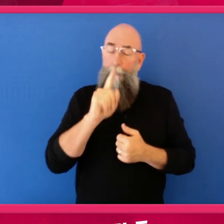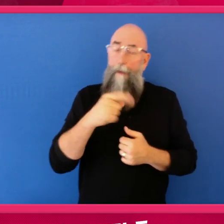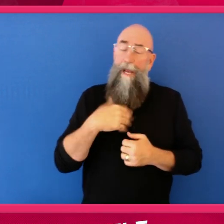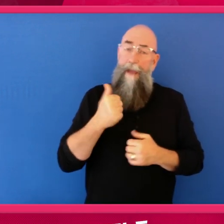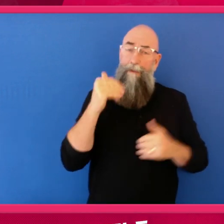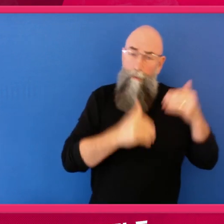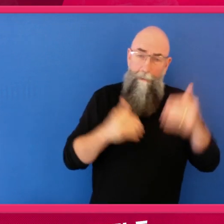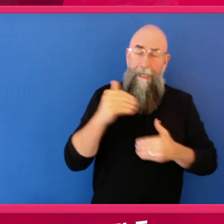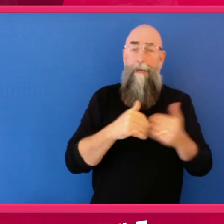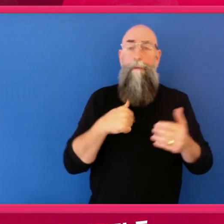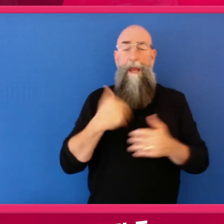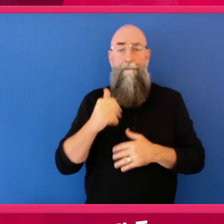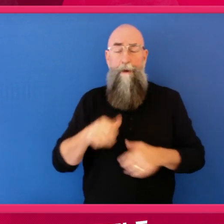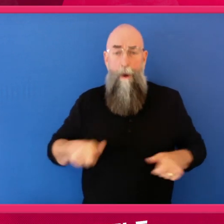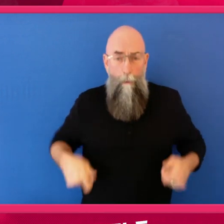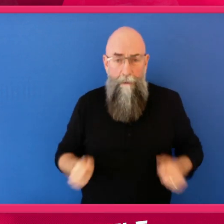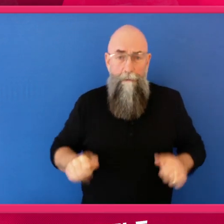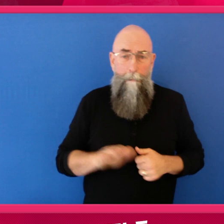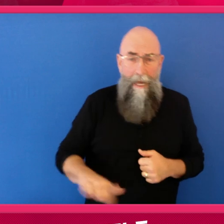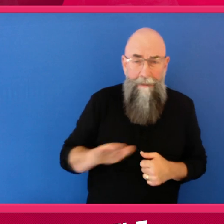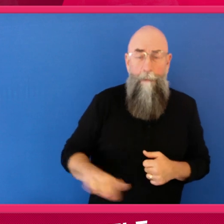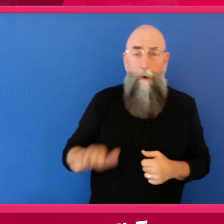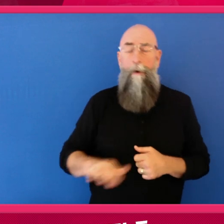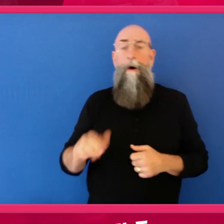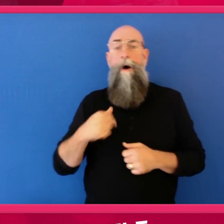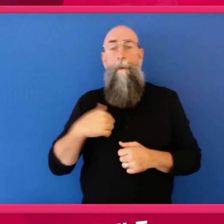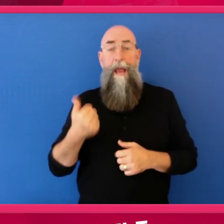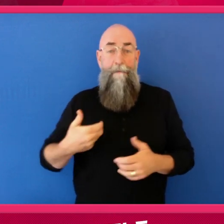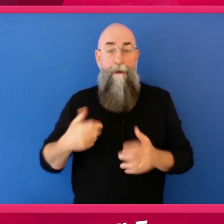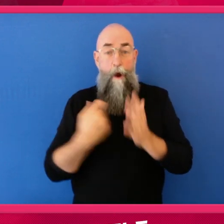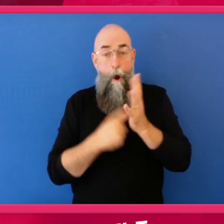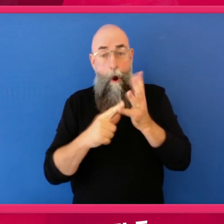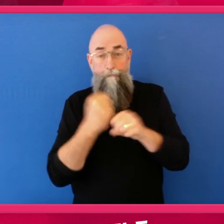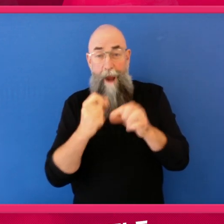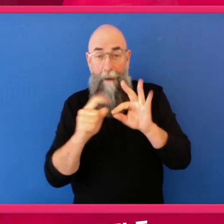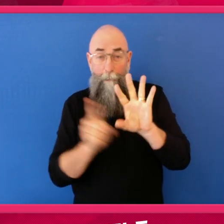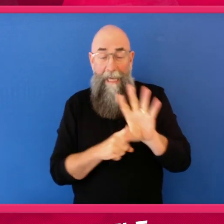basketball, the rugby's back on. I'm gonna be chasing my tail for the next 12 hours.